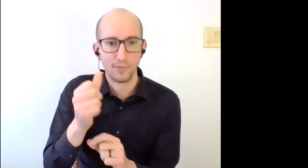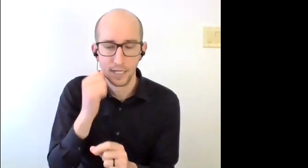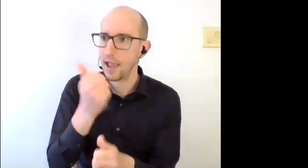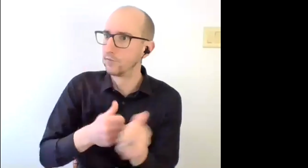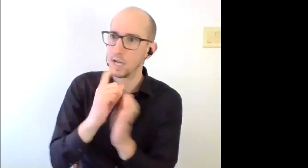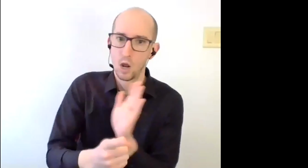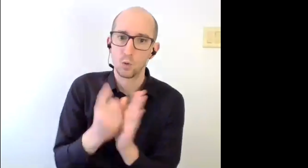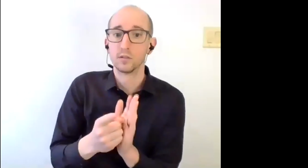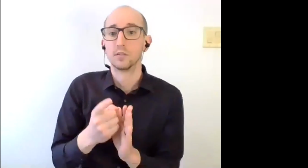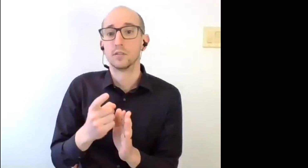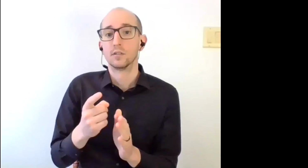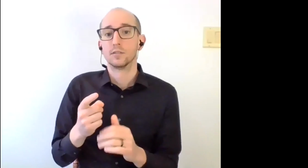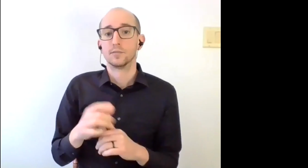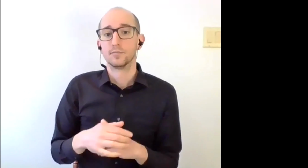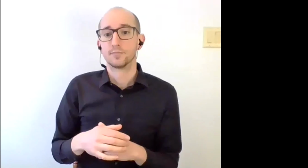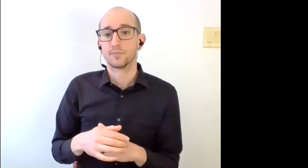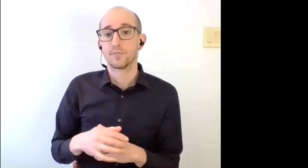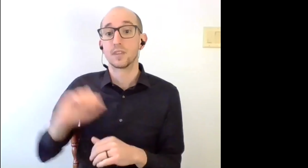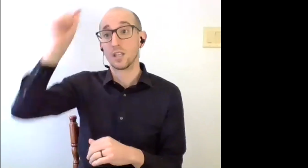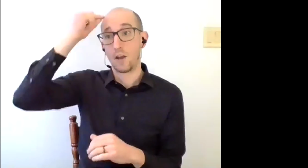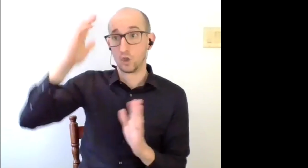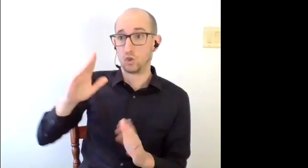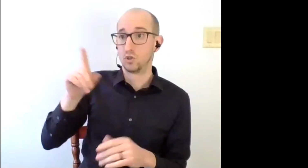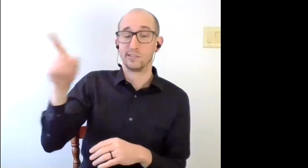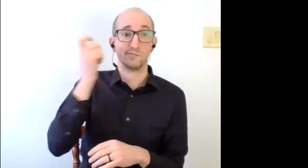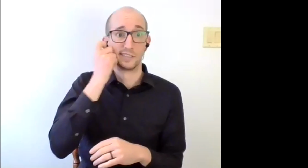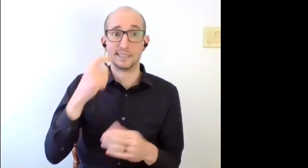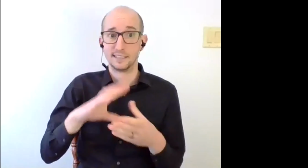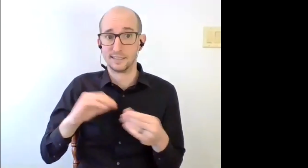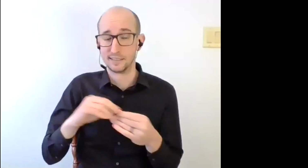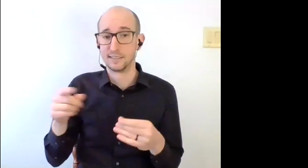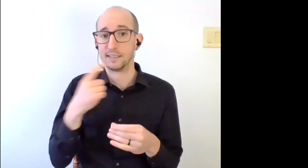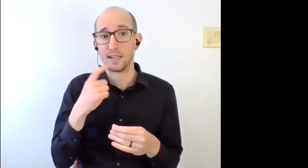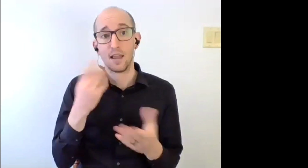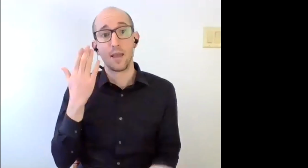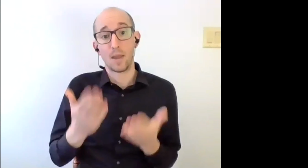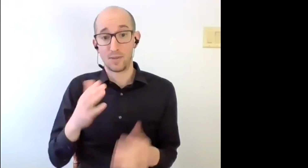hourly. The governor at his press conference a couple hours